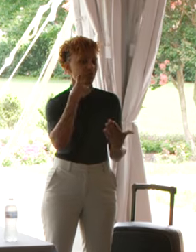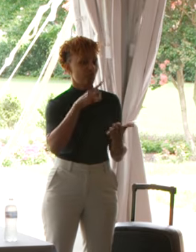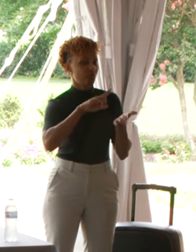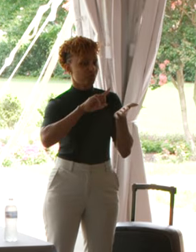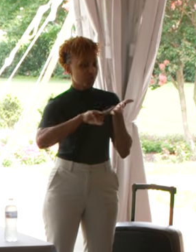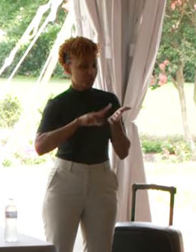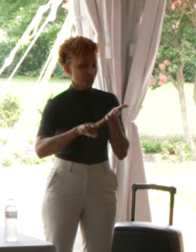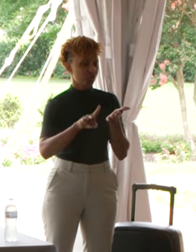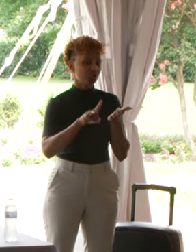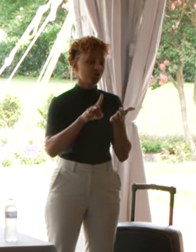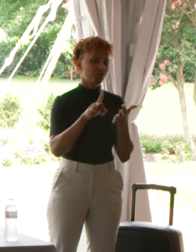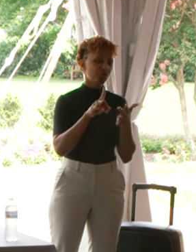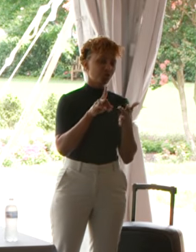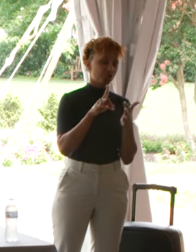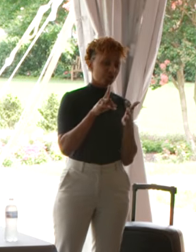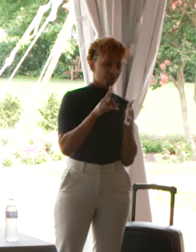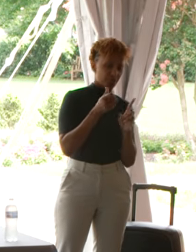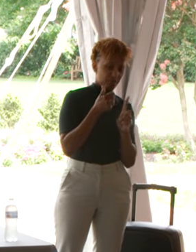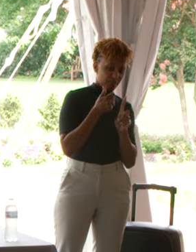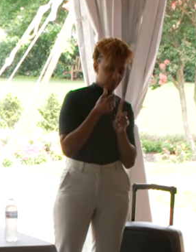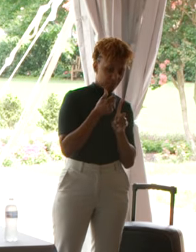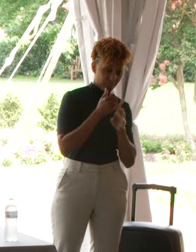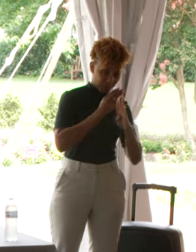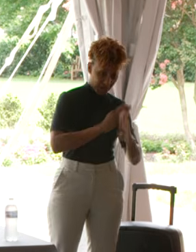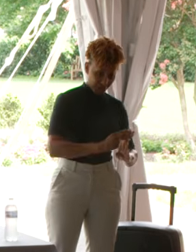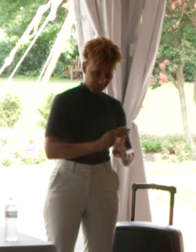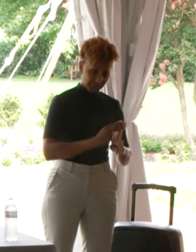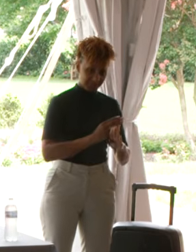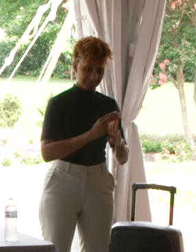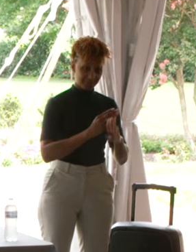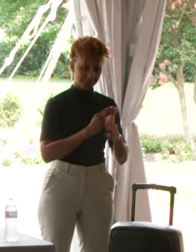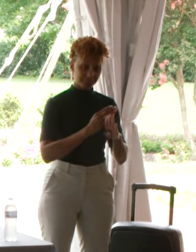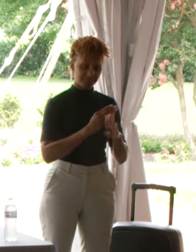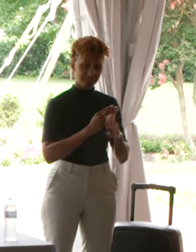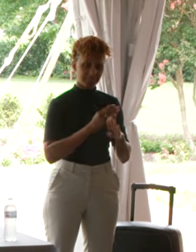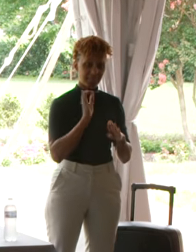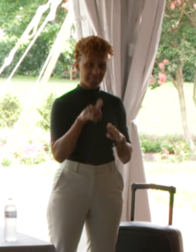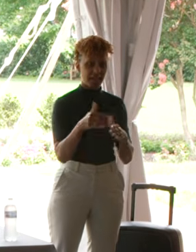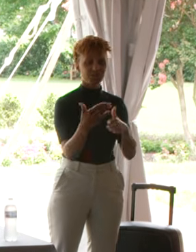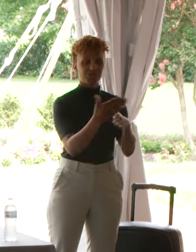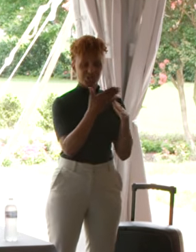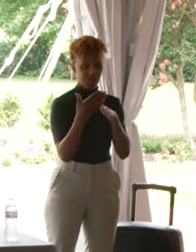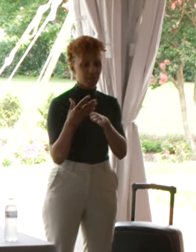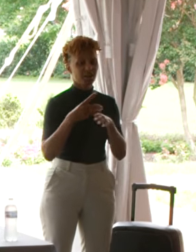to Kim Pruim, who is the architect of this really lovely event, thank you for including us in the